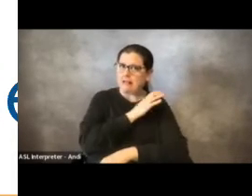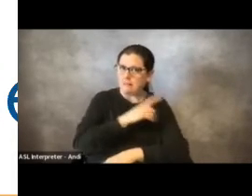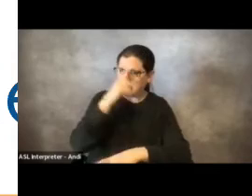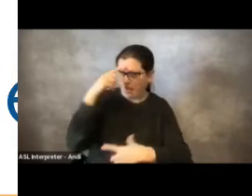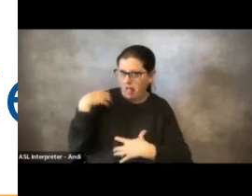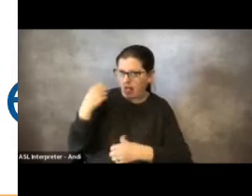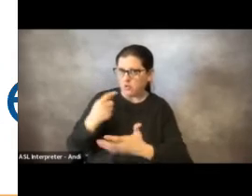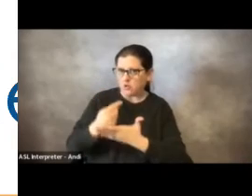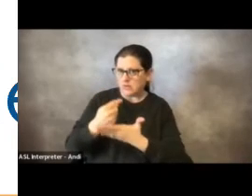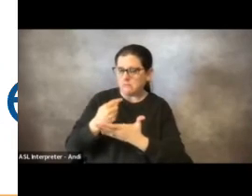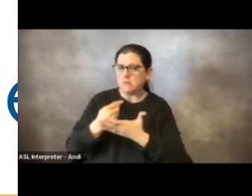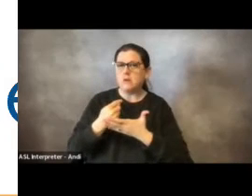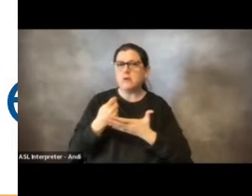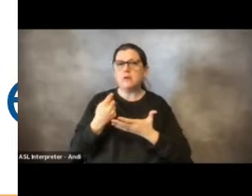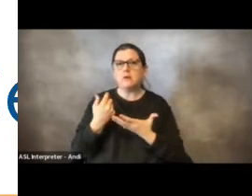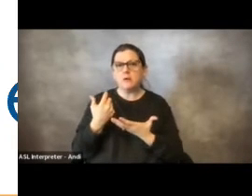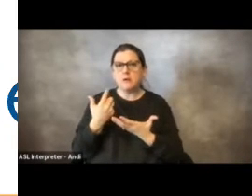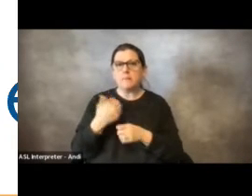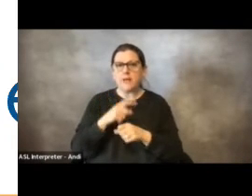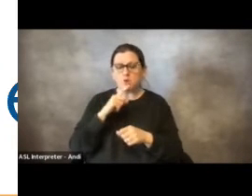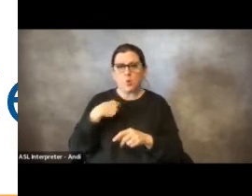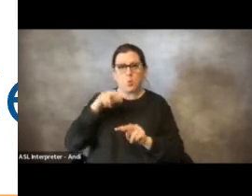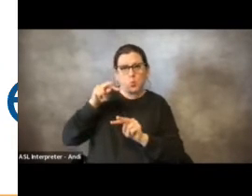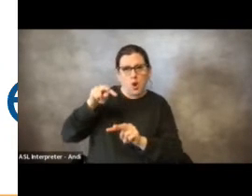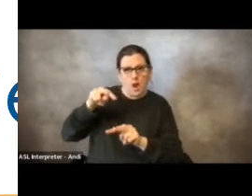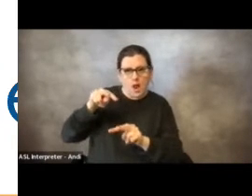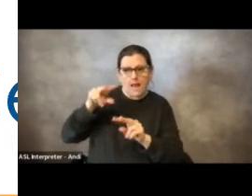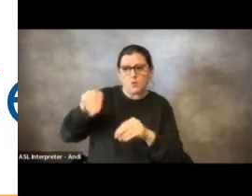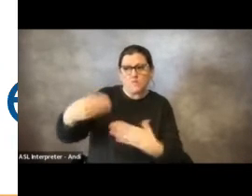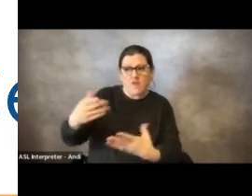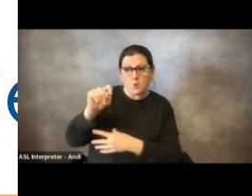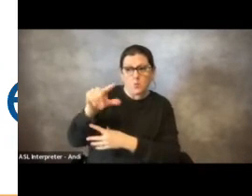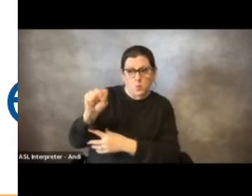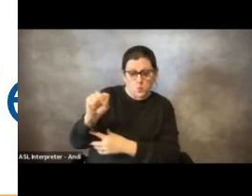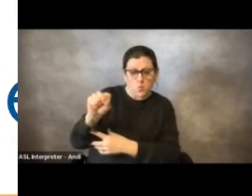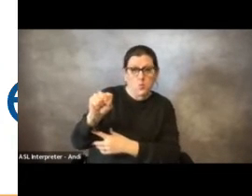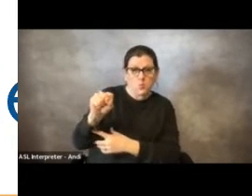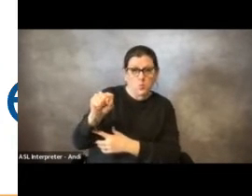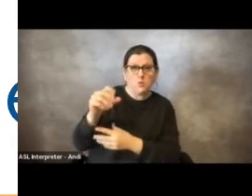to make sure that we have an eye toward both giving them the tools to be able to perform supports and services to helping